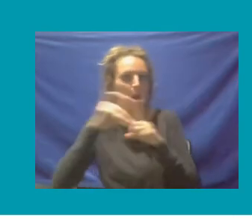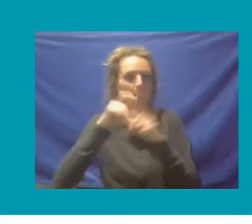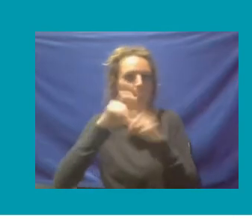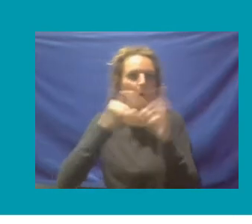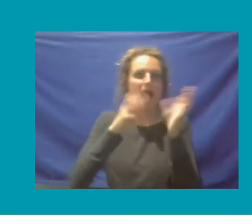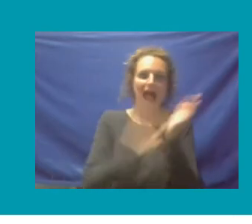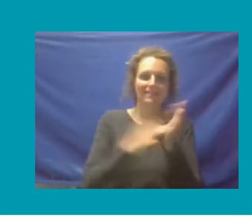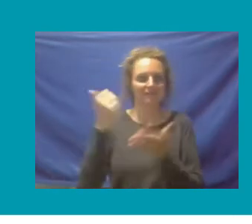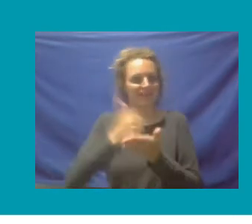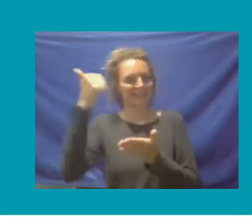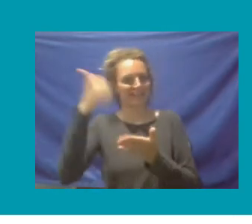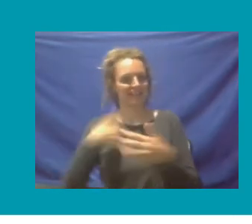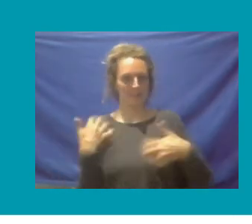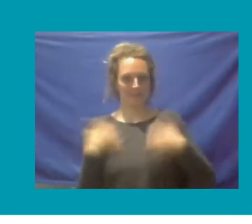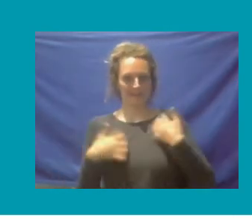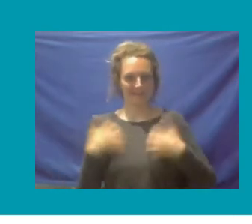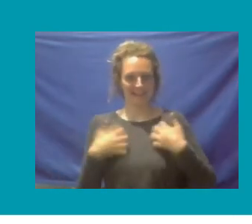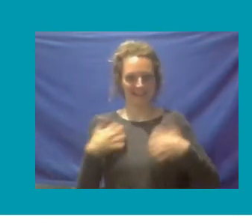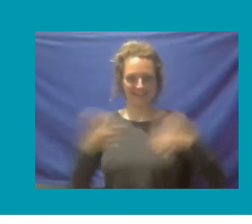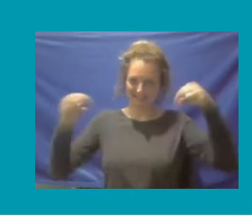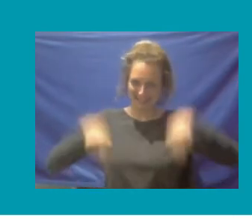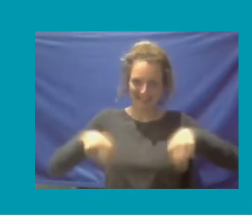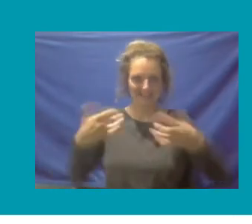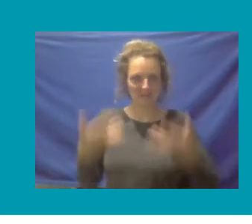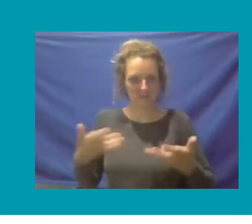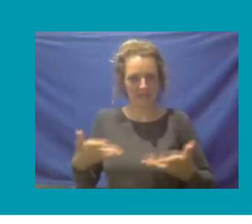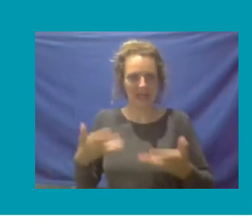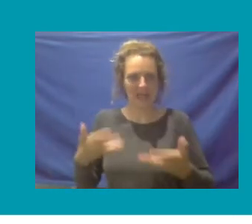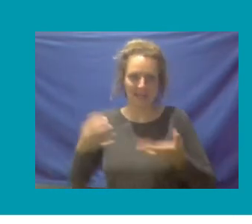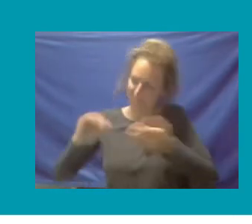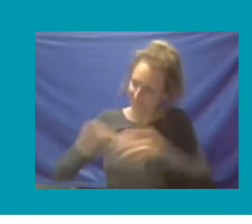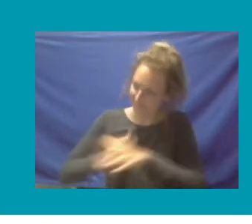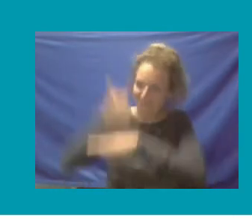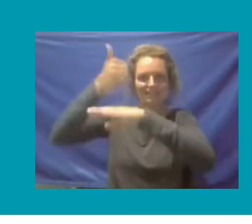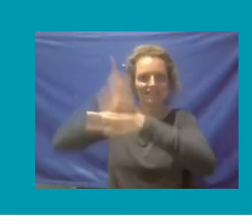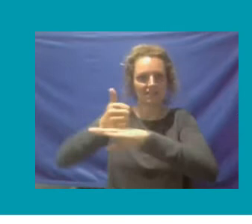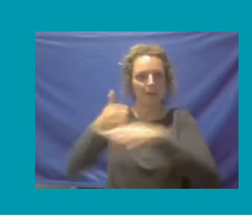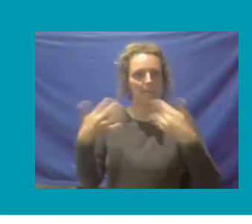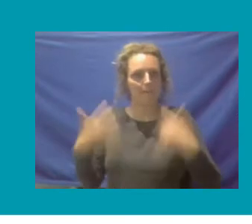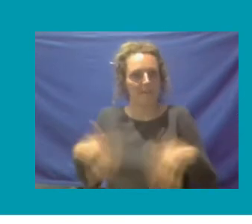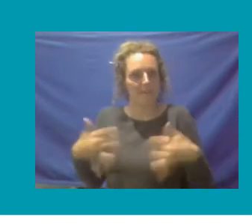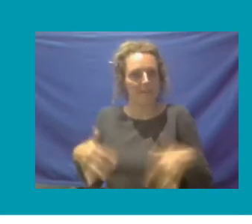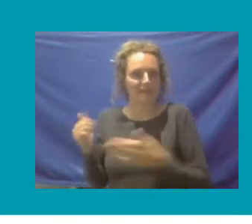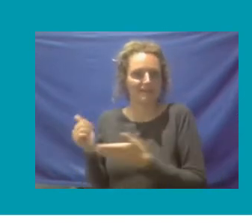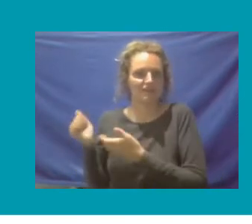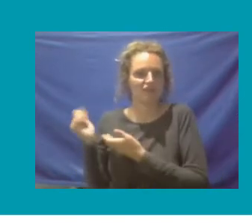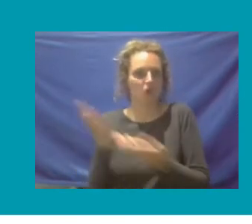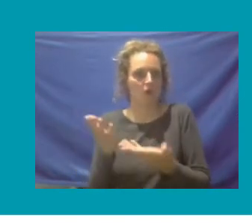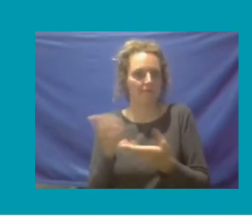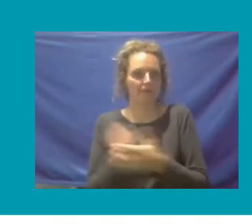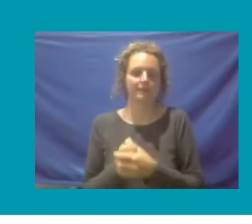launching this amazing service. So we've just seen the video there, but let's let's pretend we're on Dragon's